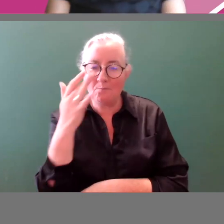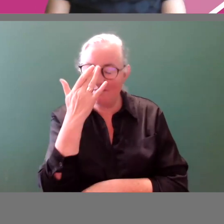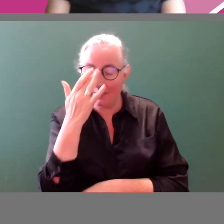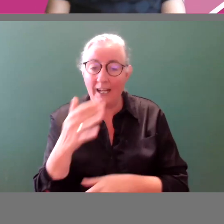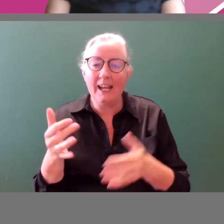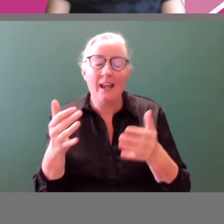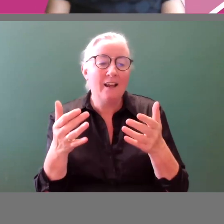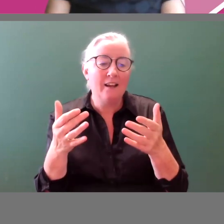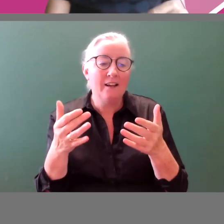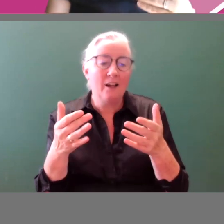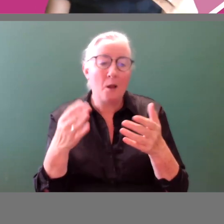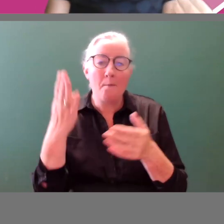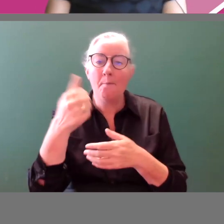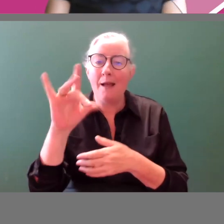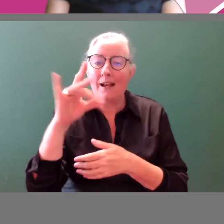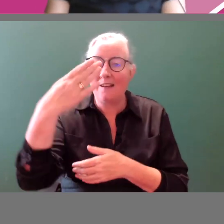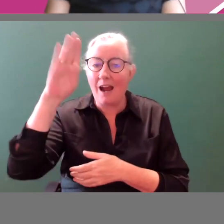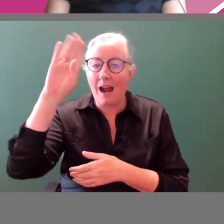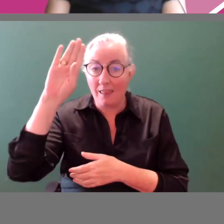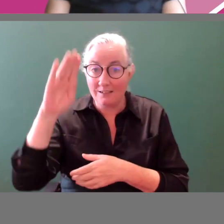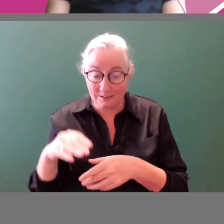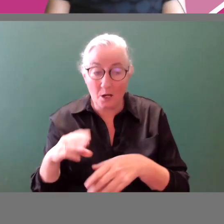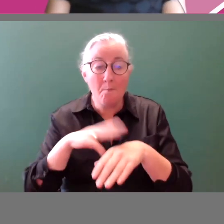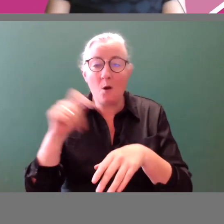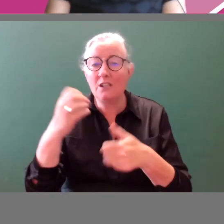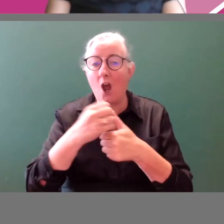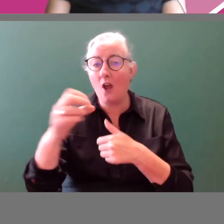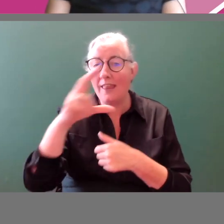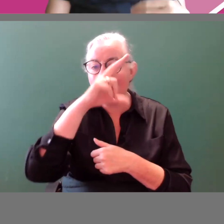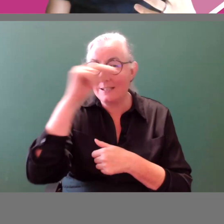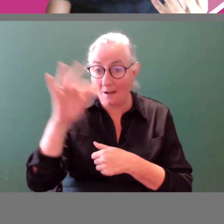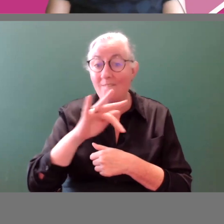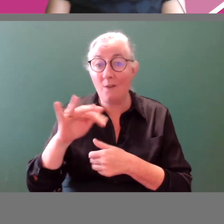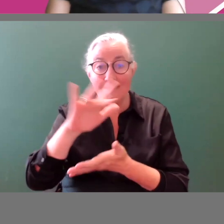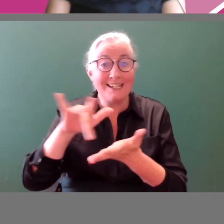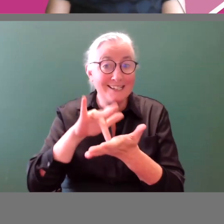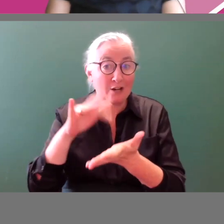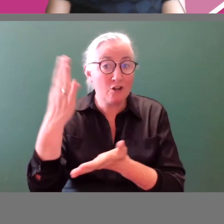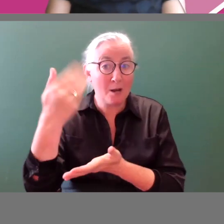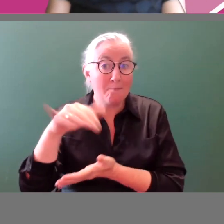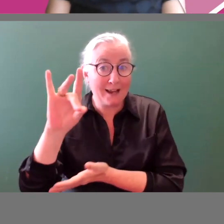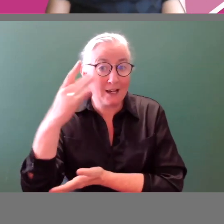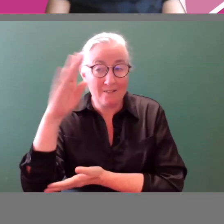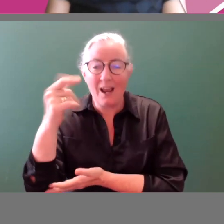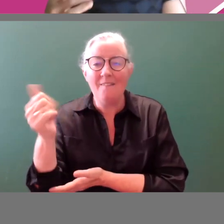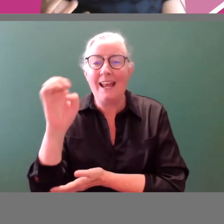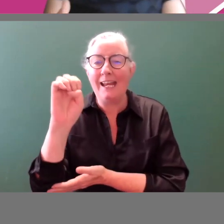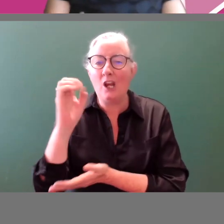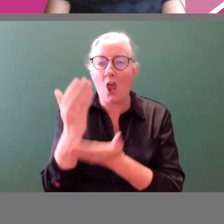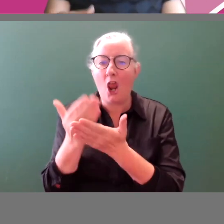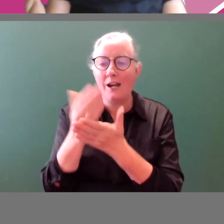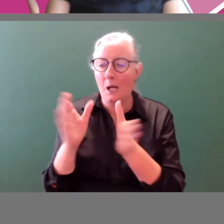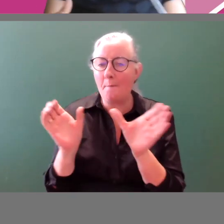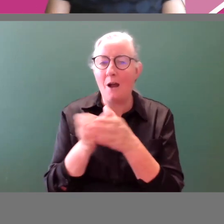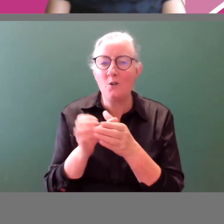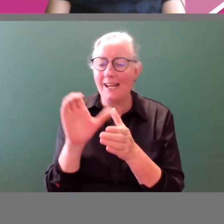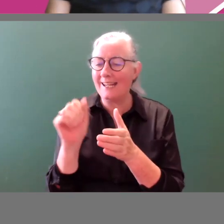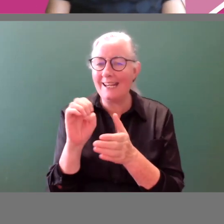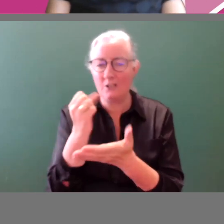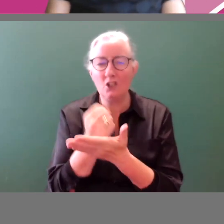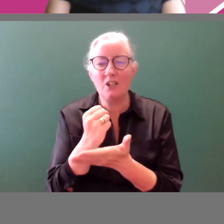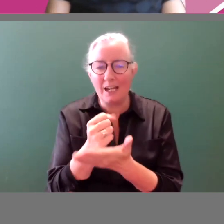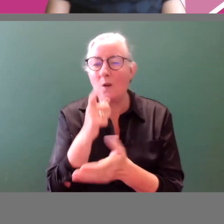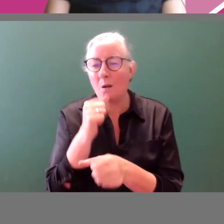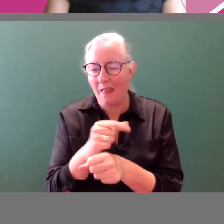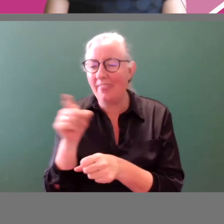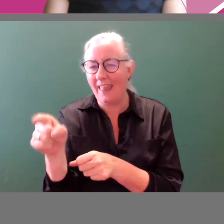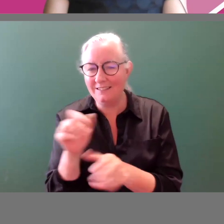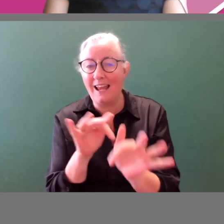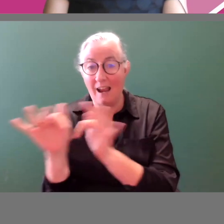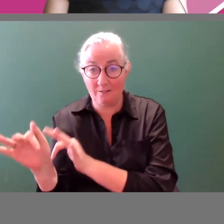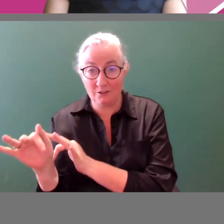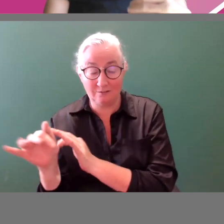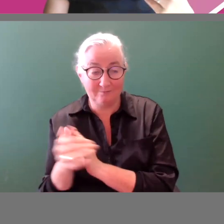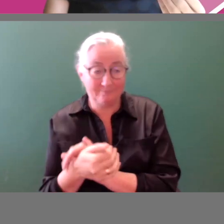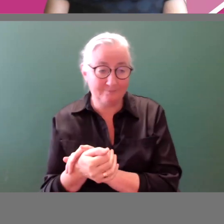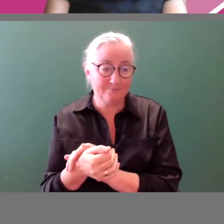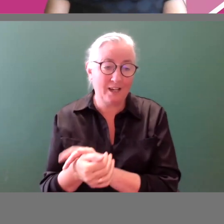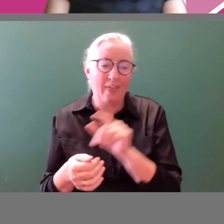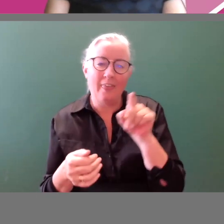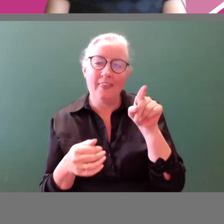the Central Bank of Ireland. So we developed an E learning module on this. So this informal breakout